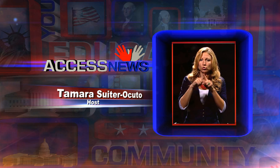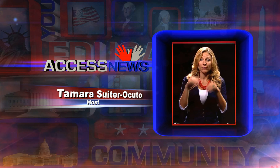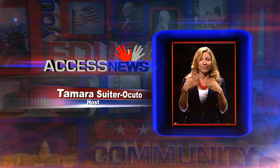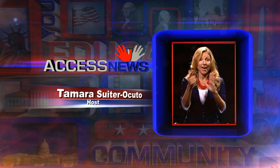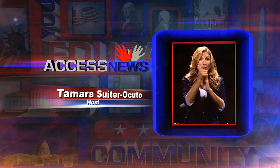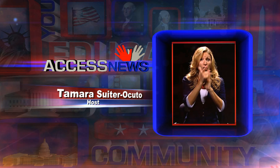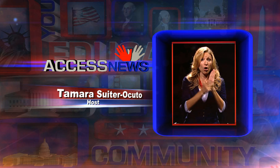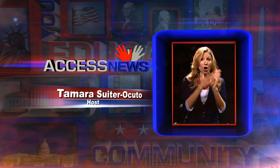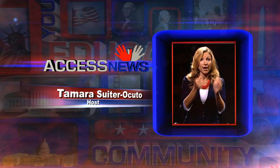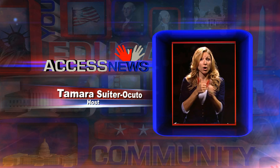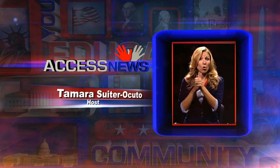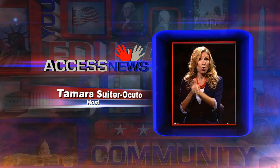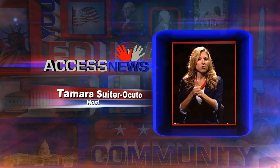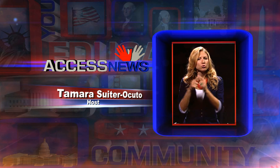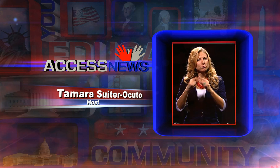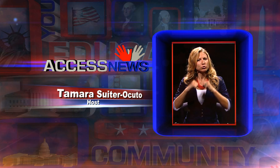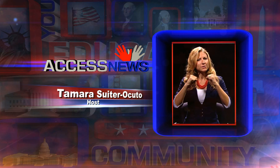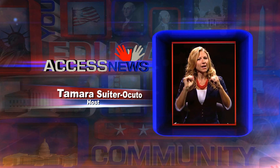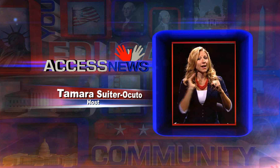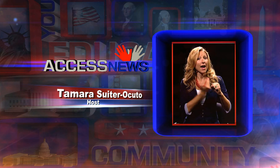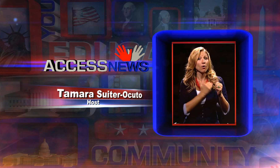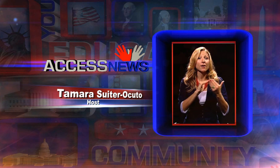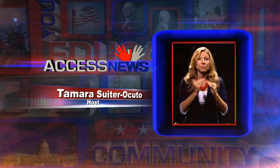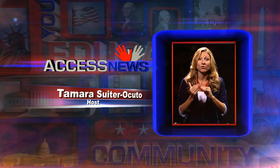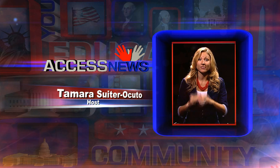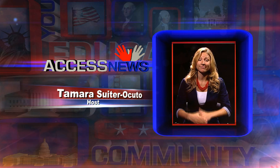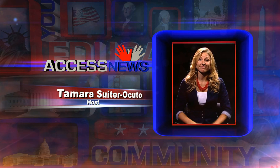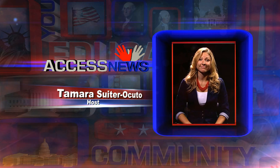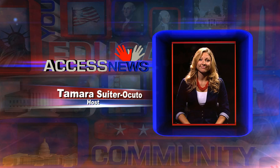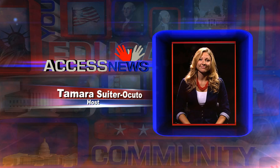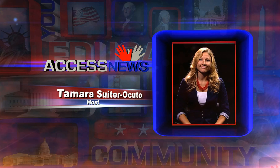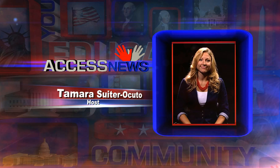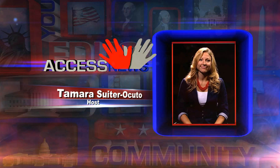HE WORKS TO PROVIDE LAW AND ORDER THAT PROTECTS OUR COMMUNITY.